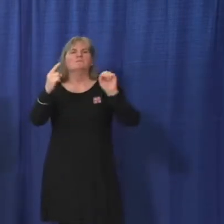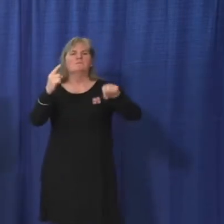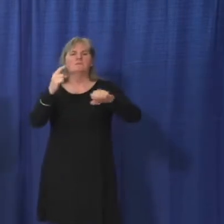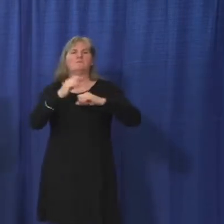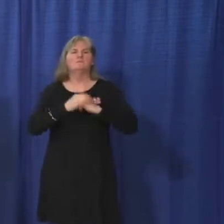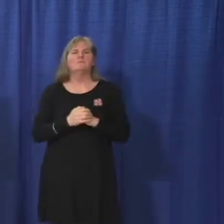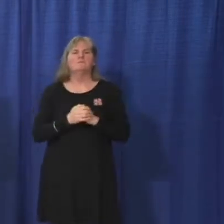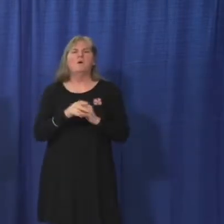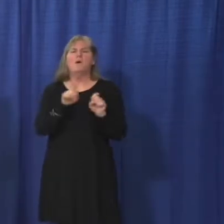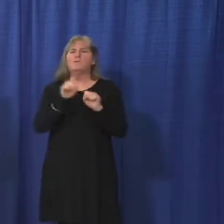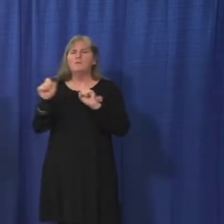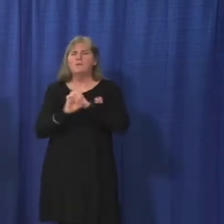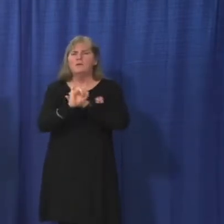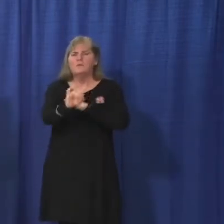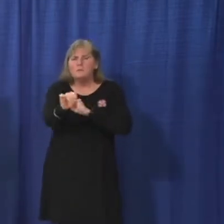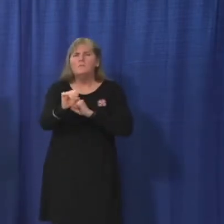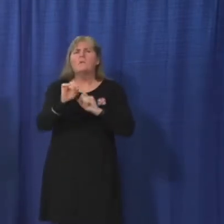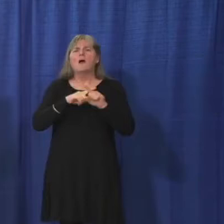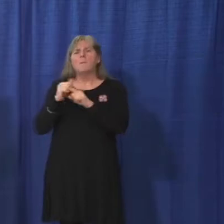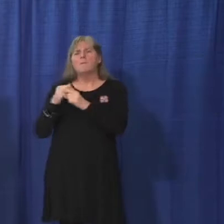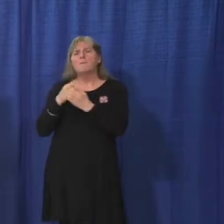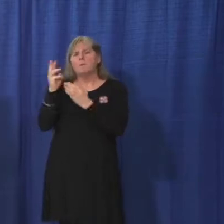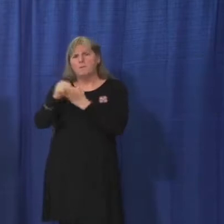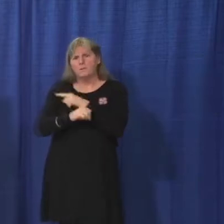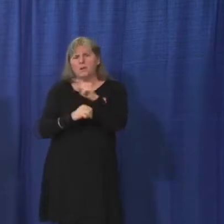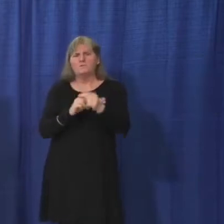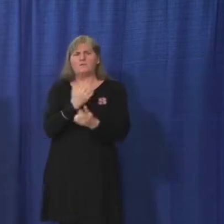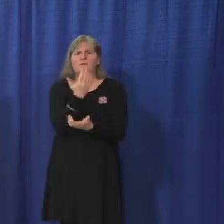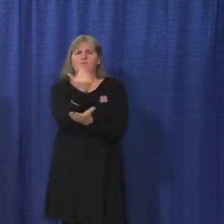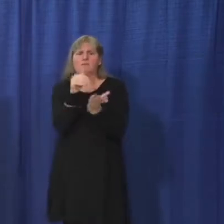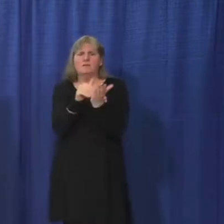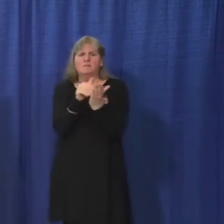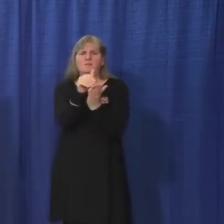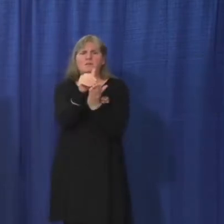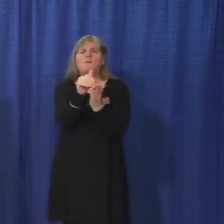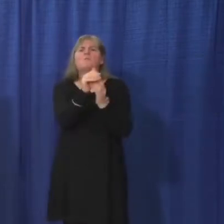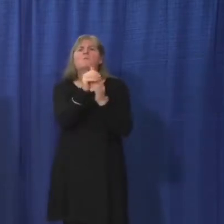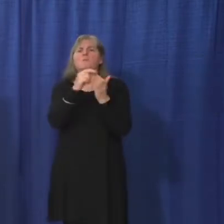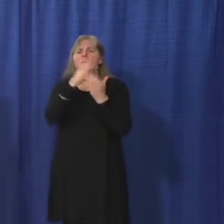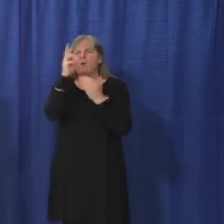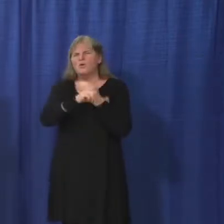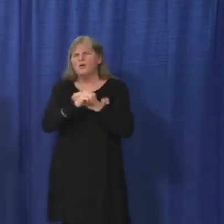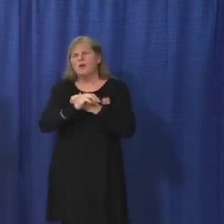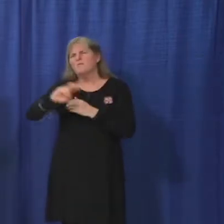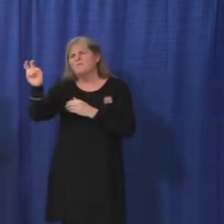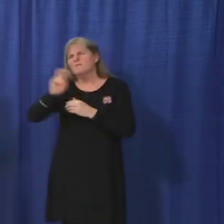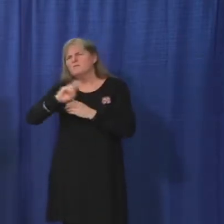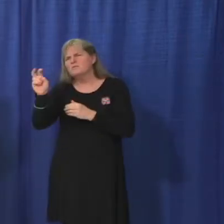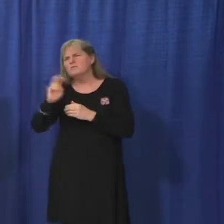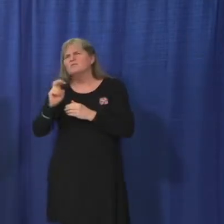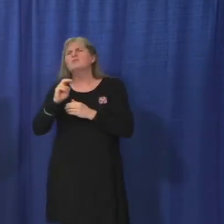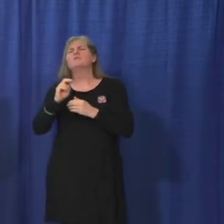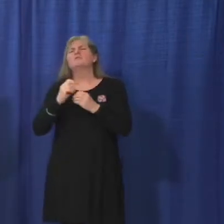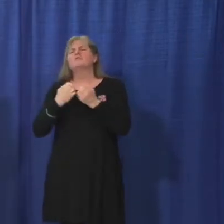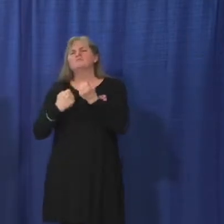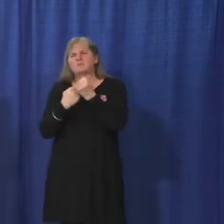our $15,000,000.3 years tourism relief and recovery plan and I'm very happy to be here with